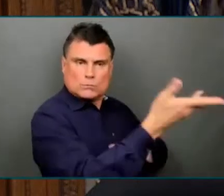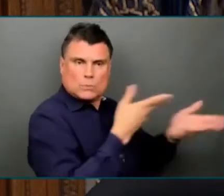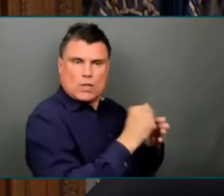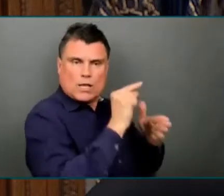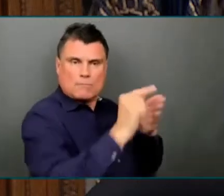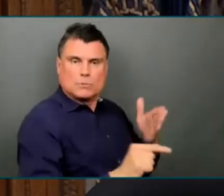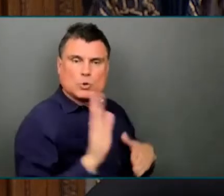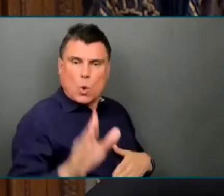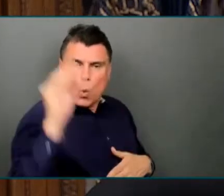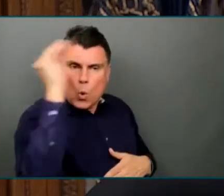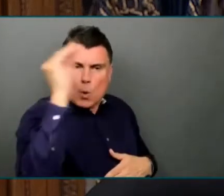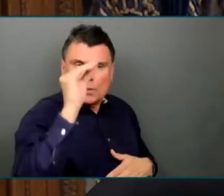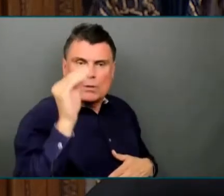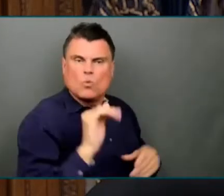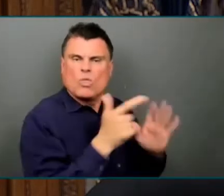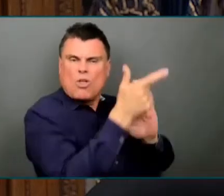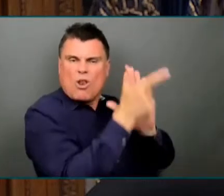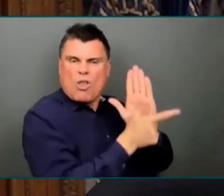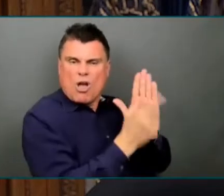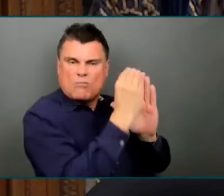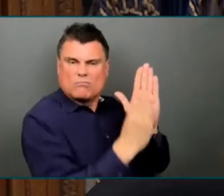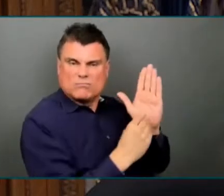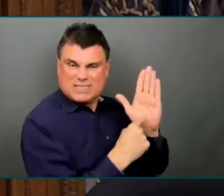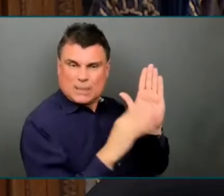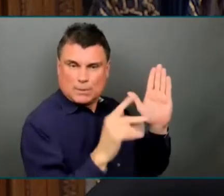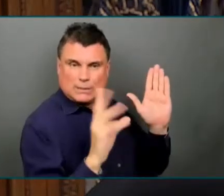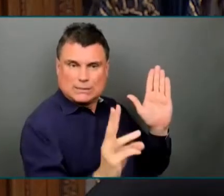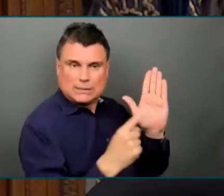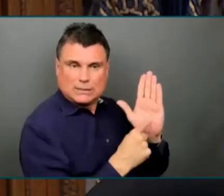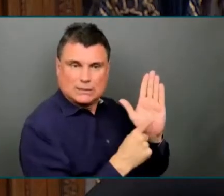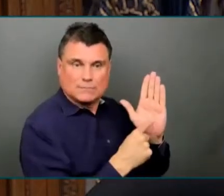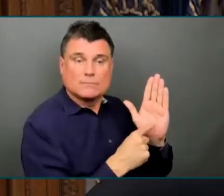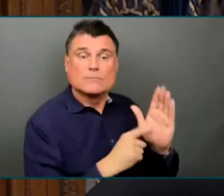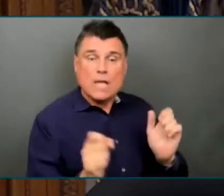and I’m looking forward to its launch. This feedback tool is aimed at being complementary